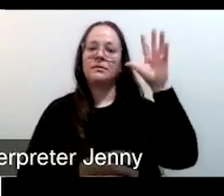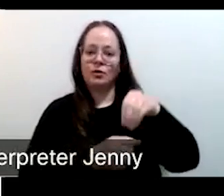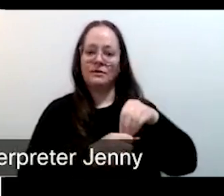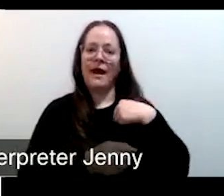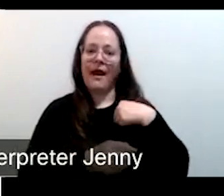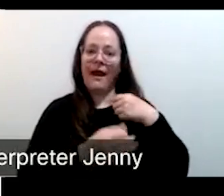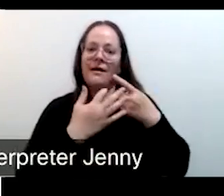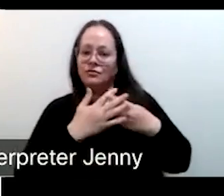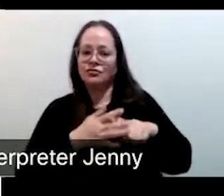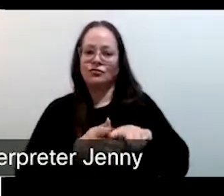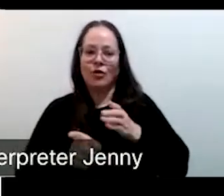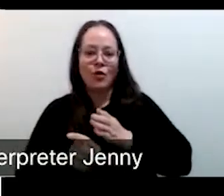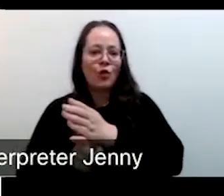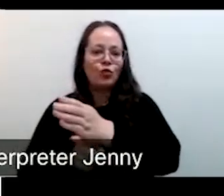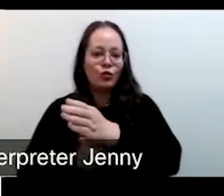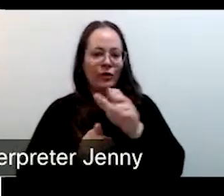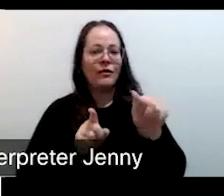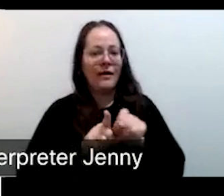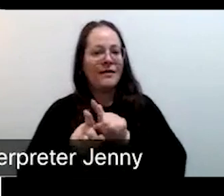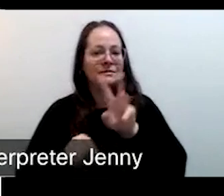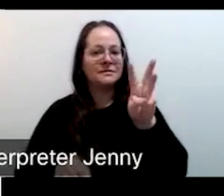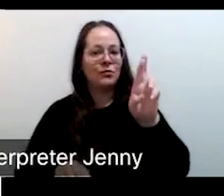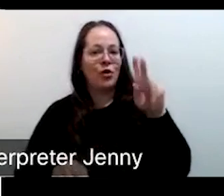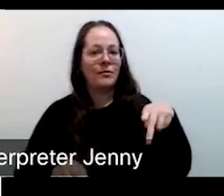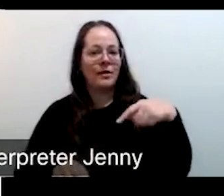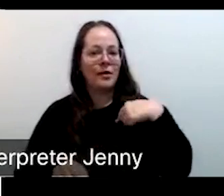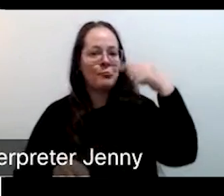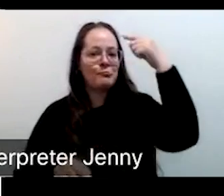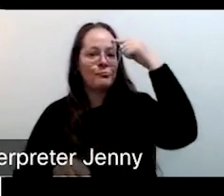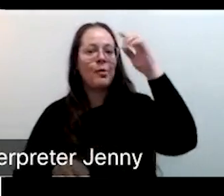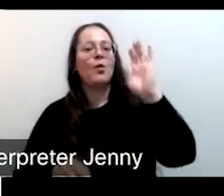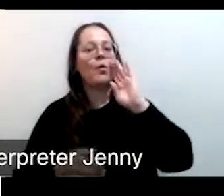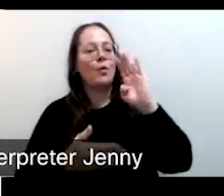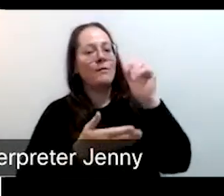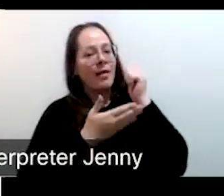started through the program. So, I thought it would be helpful for you to hear my WRP story.